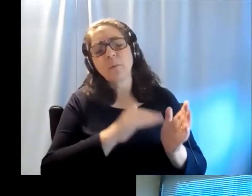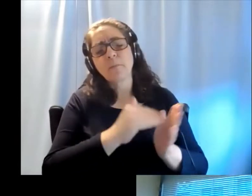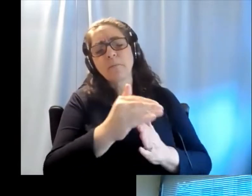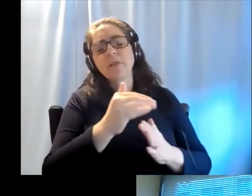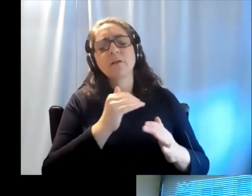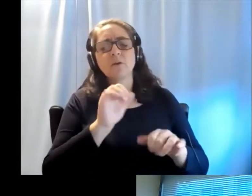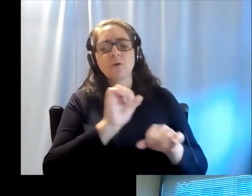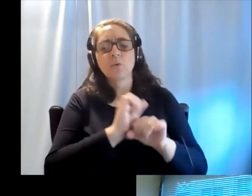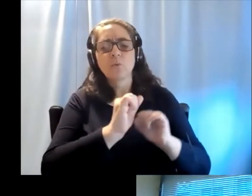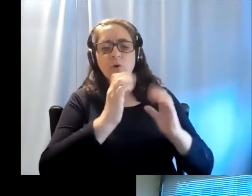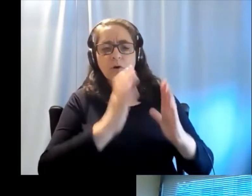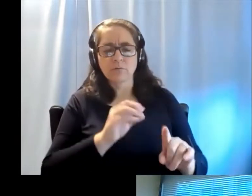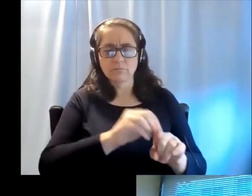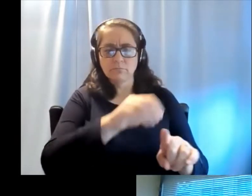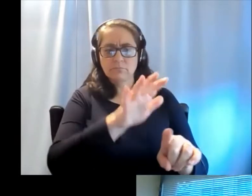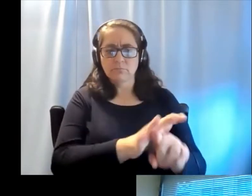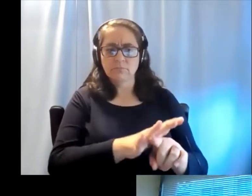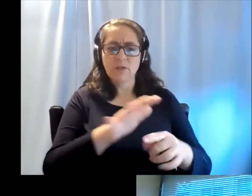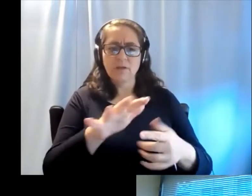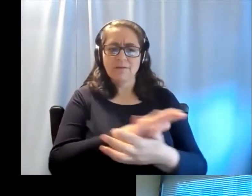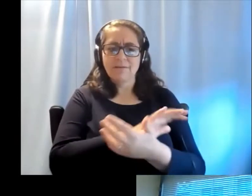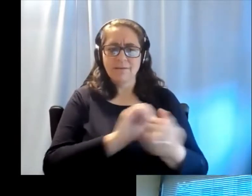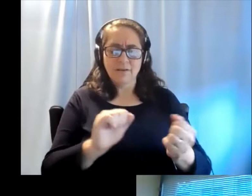damaging noise on their job.